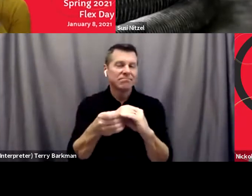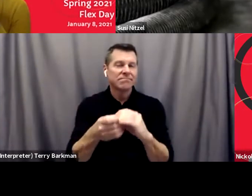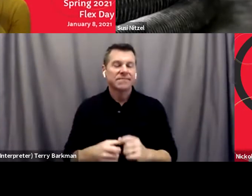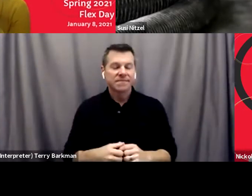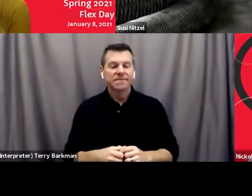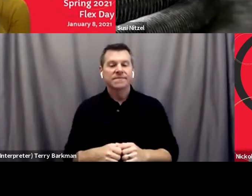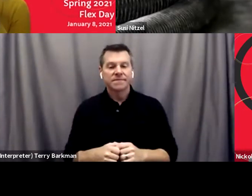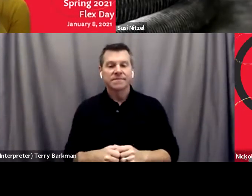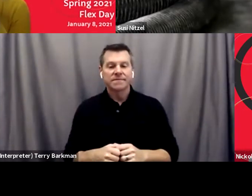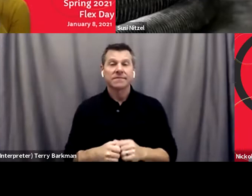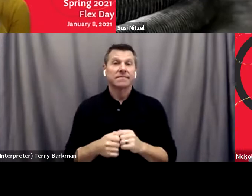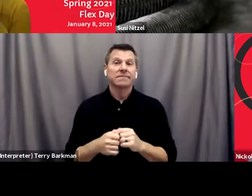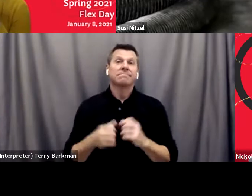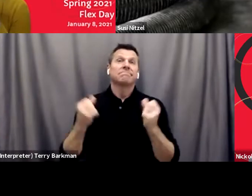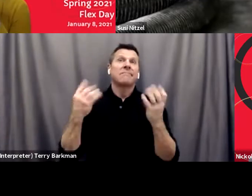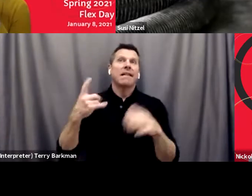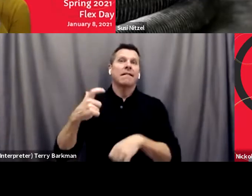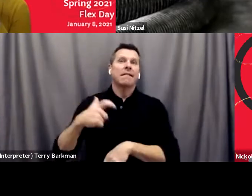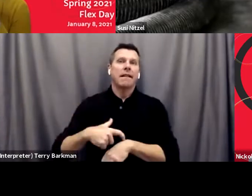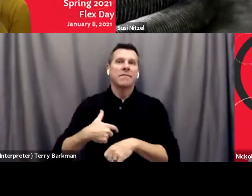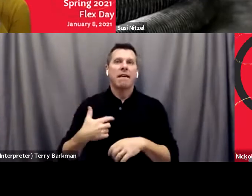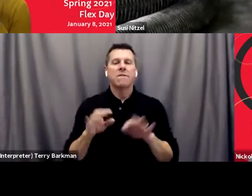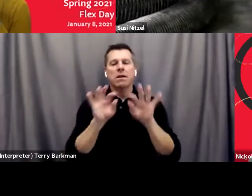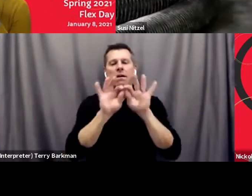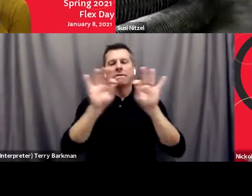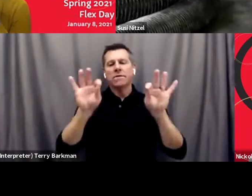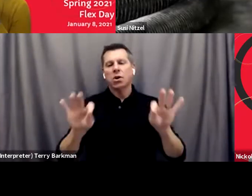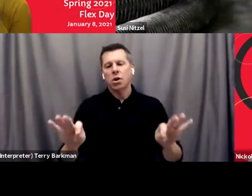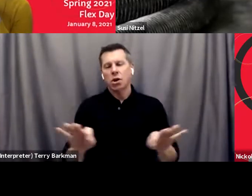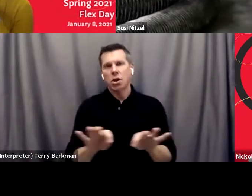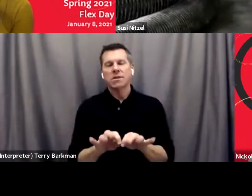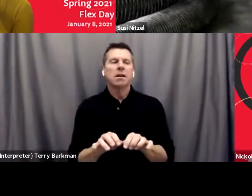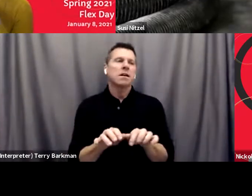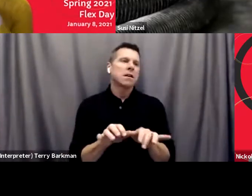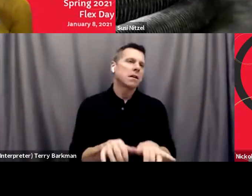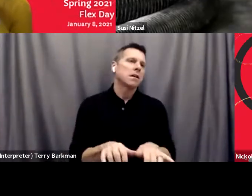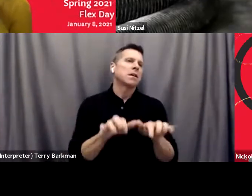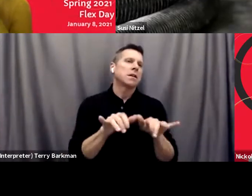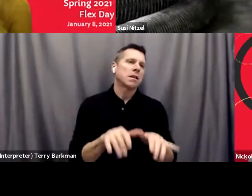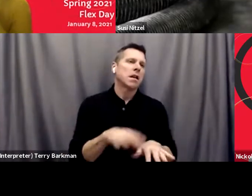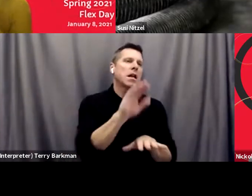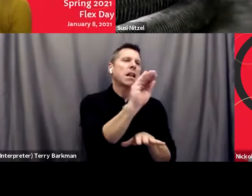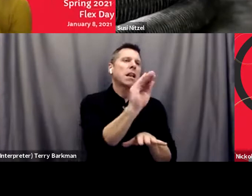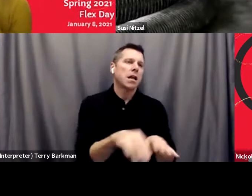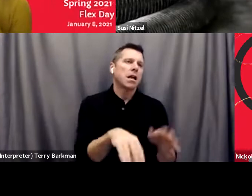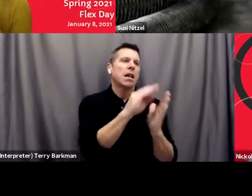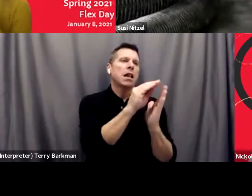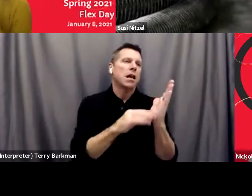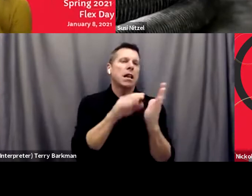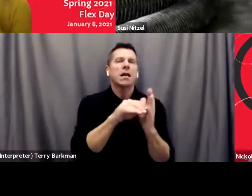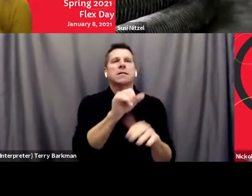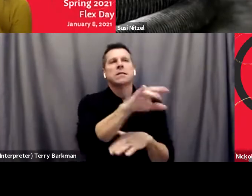you know, we we have these forms, these forms that we have to fill out and send from place to place for signatures and signatures and